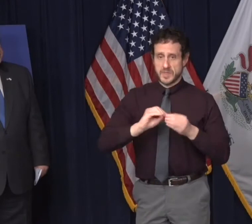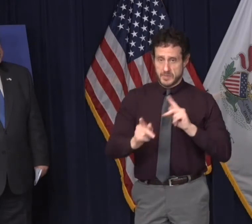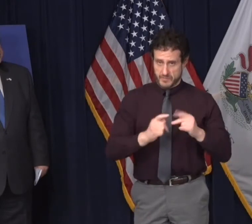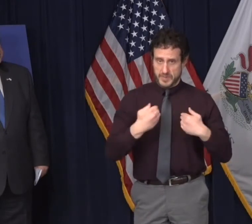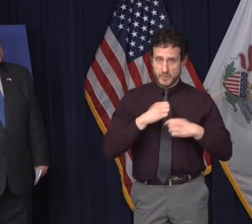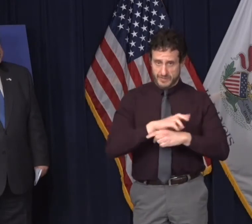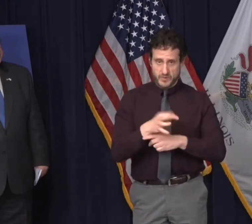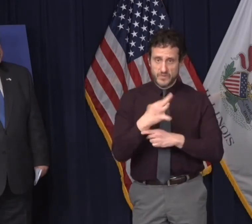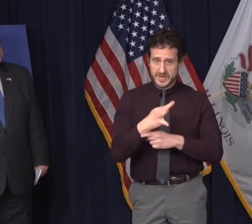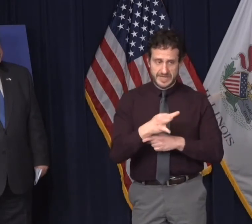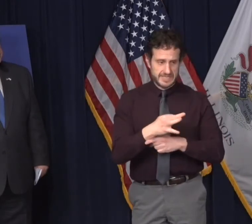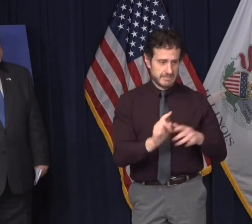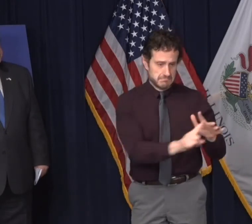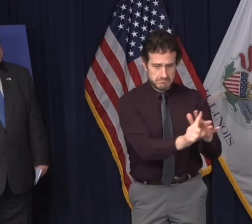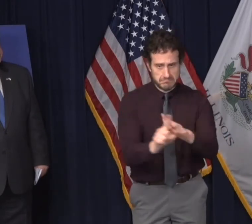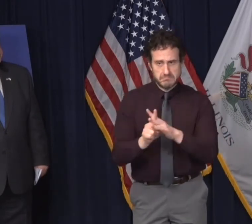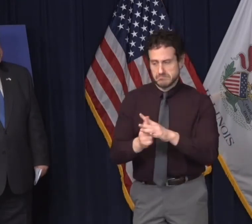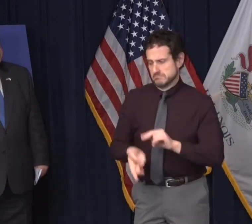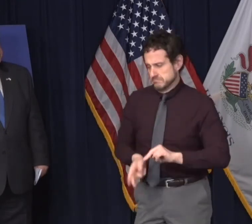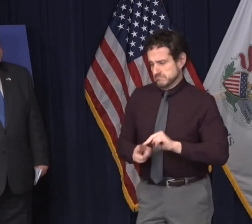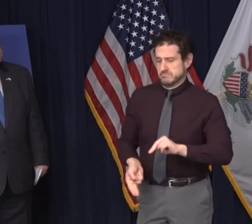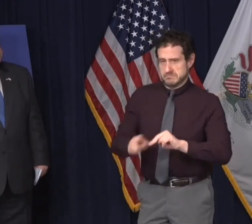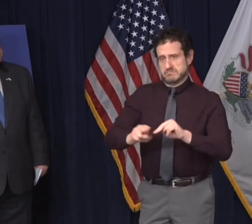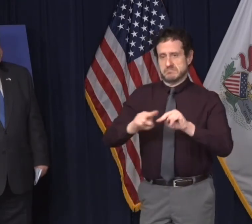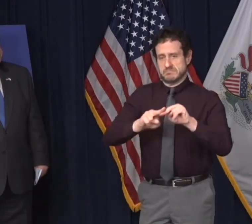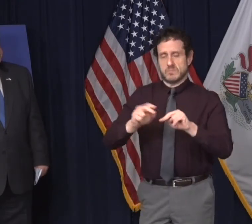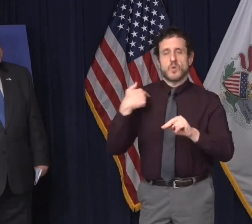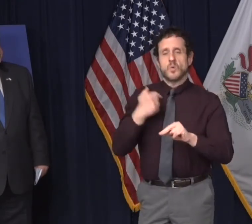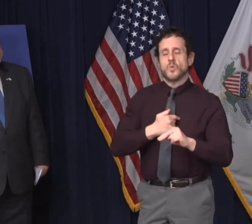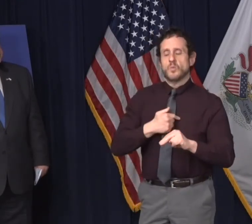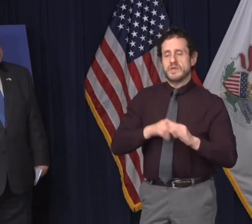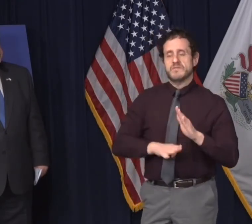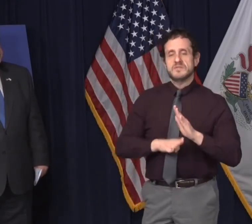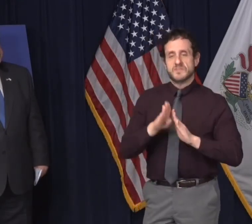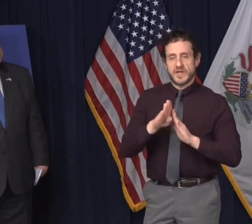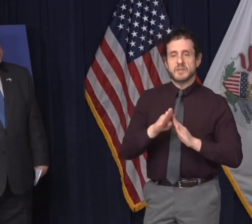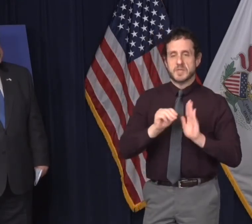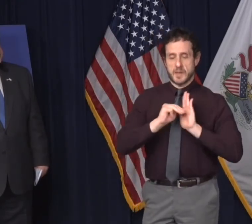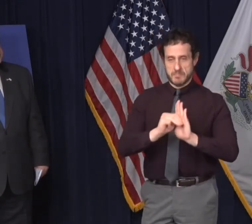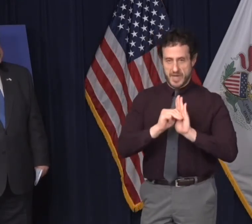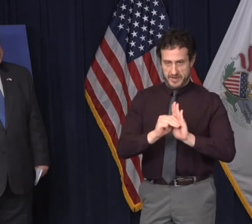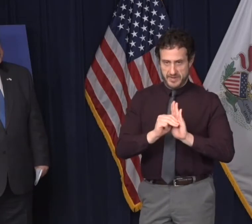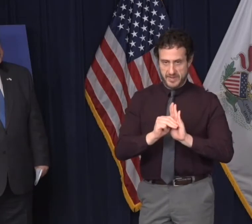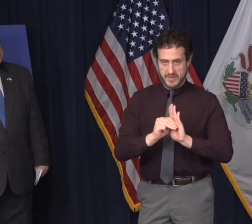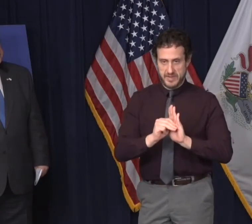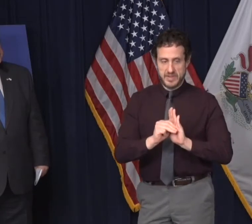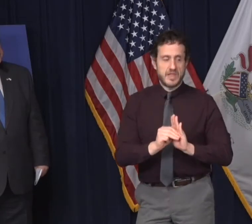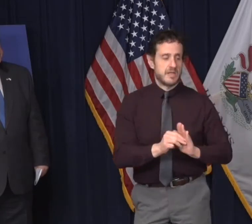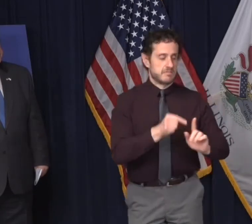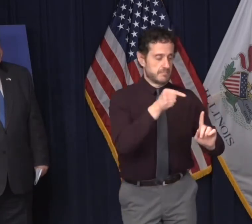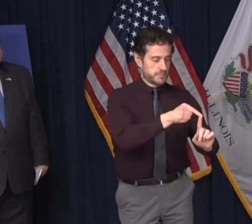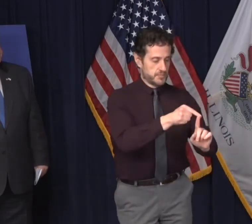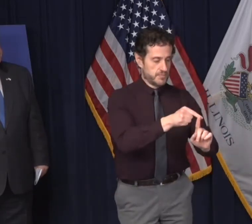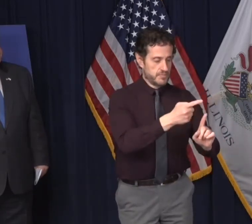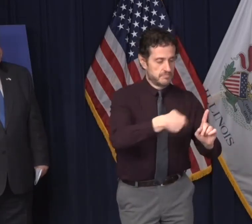SO AS THE NUMBER OF CASES INCREASE OVER TIME, WE HAVE RESPONDED BY DEVELOPING A HUB